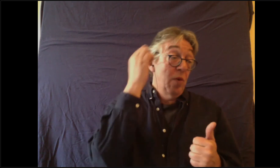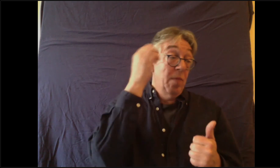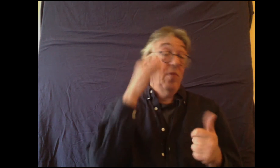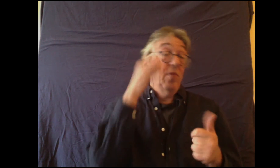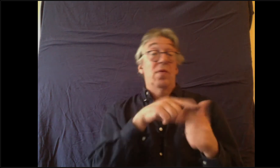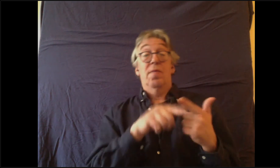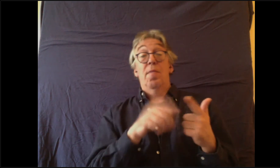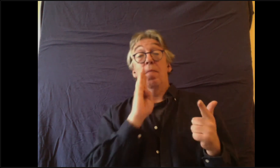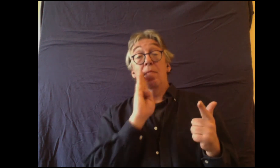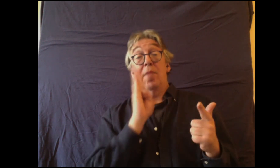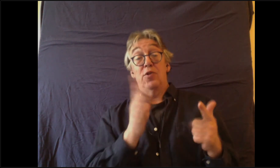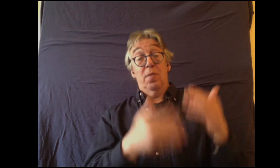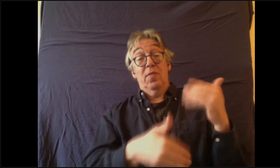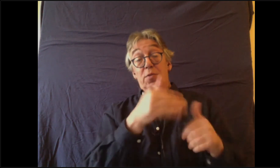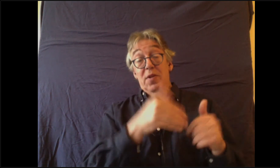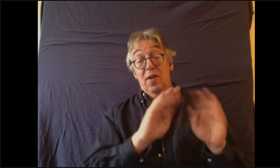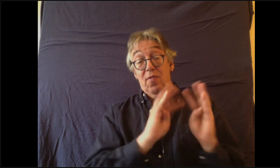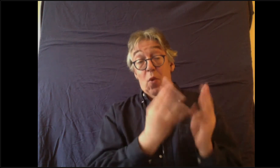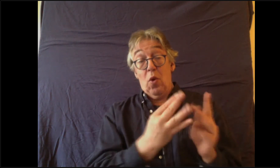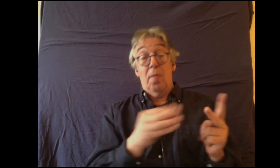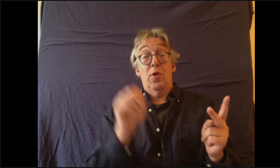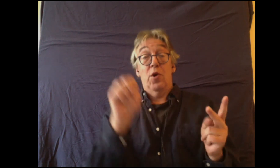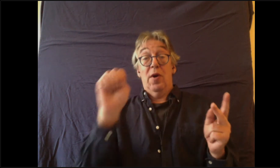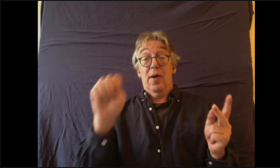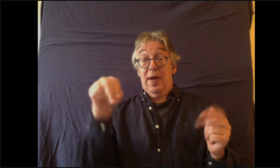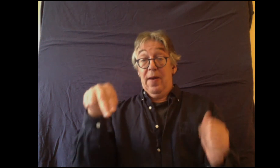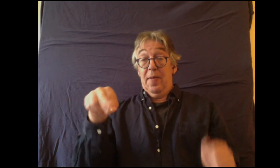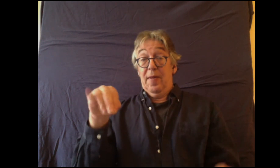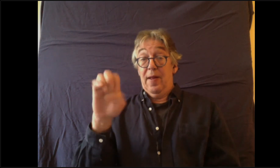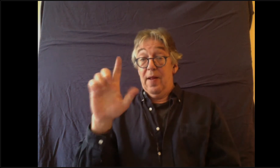the European Network of Independent Living (ENIL),